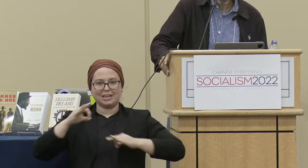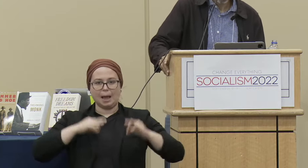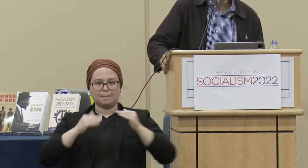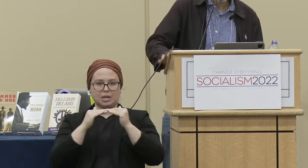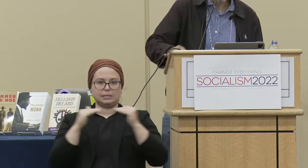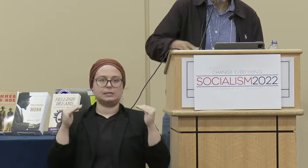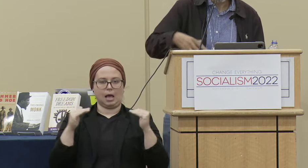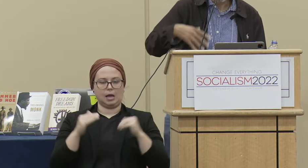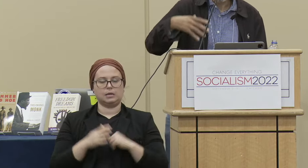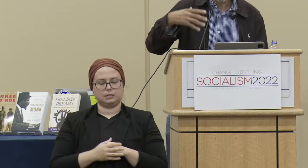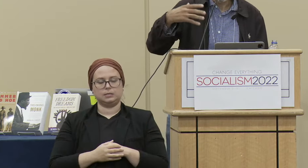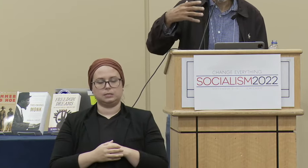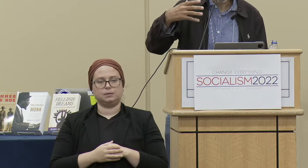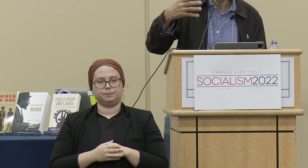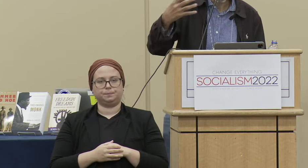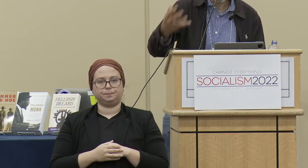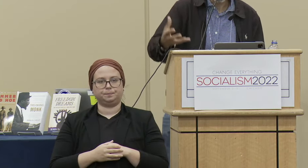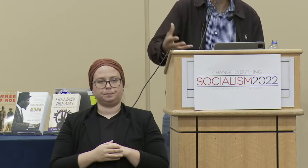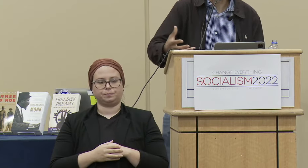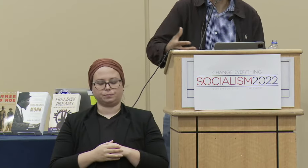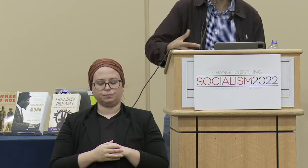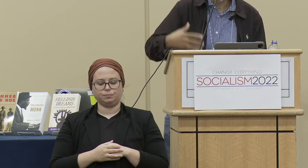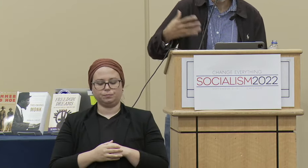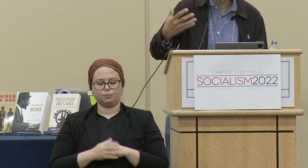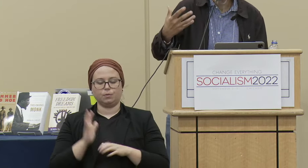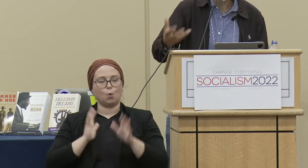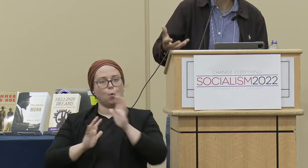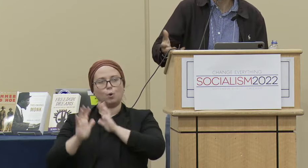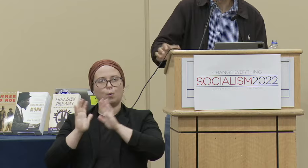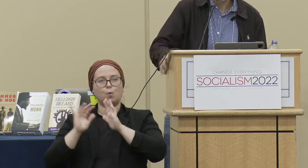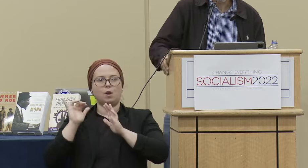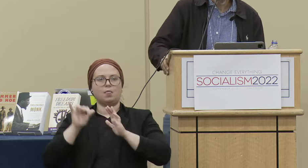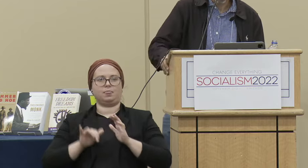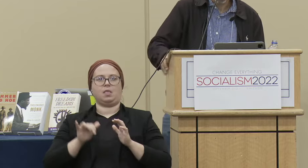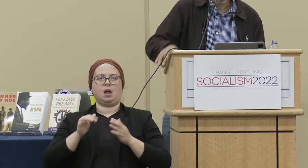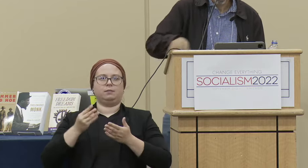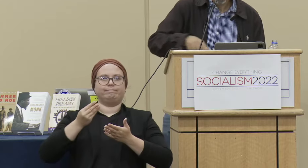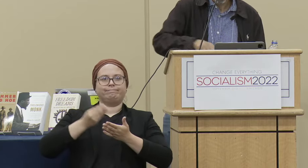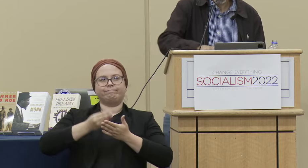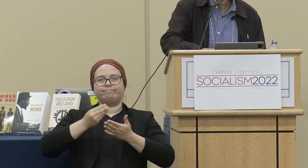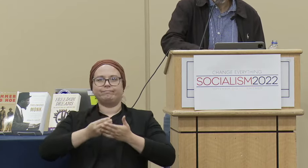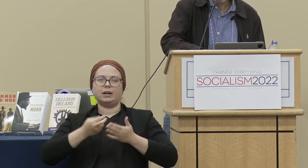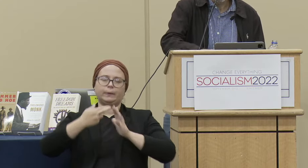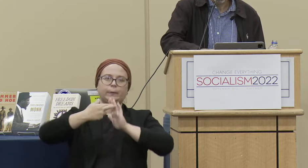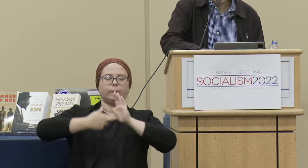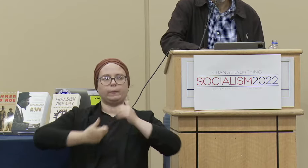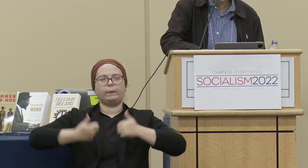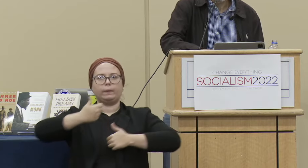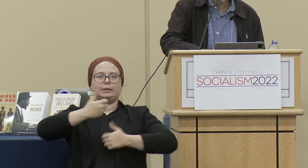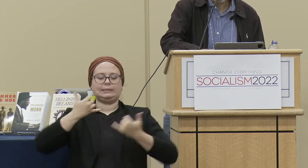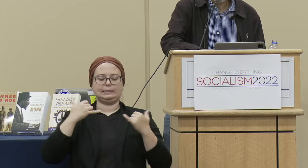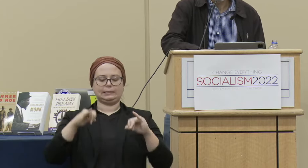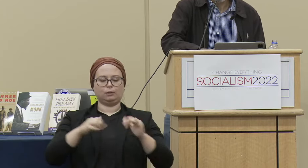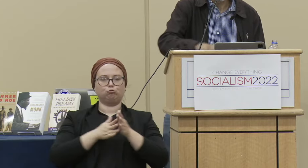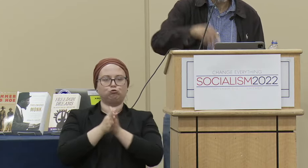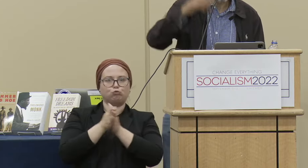coalition that included elements of the capitalist class . The oligarchy that's still driving Colombia 's